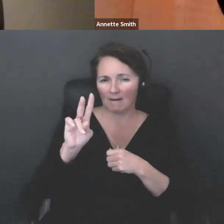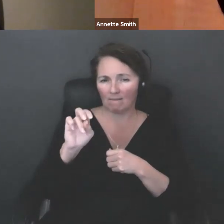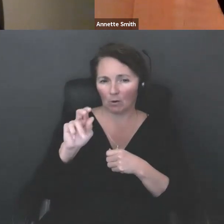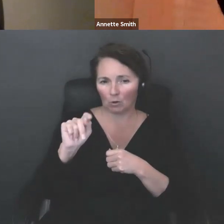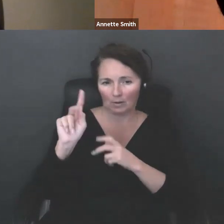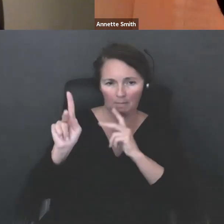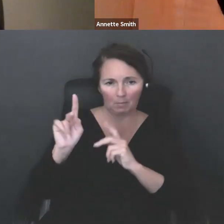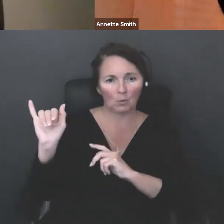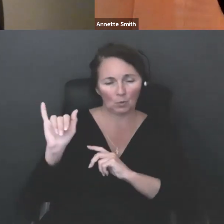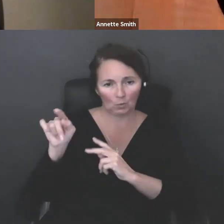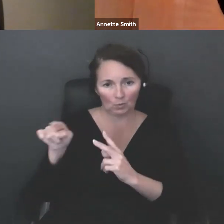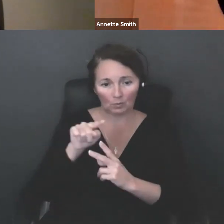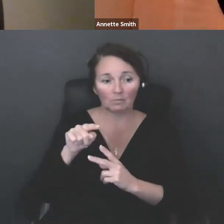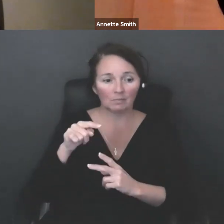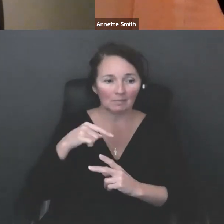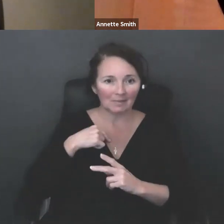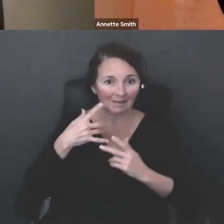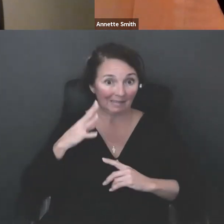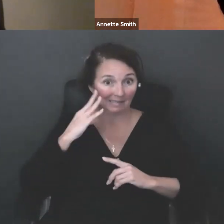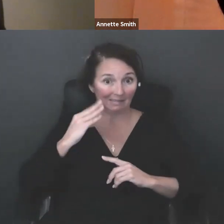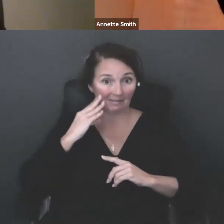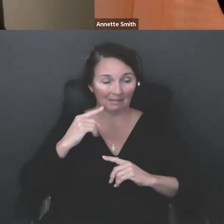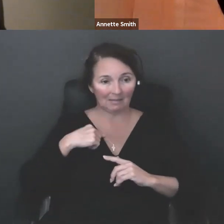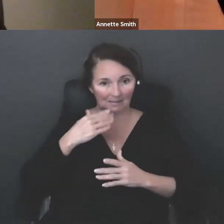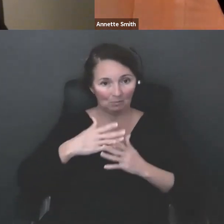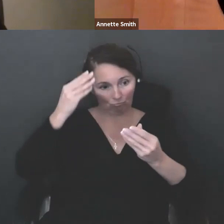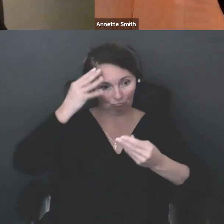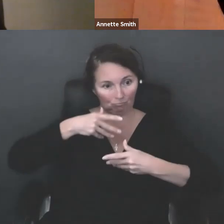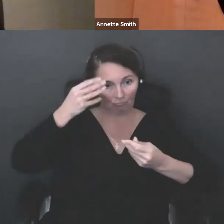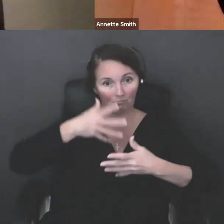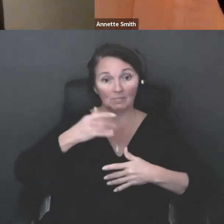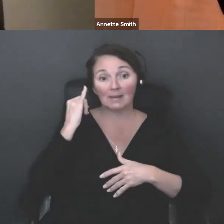autistic folks and people neuro die verge ENLT people. Sometimes people